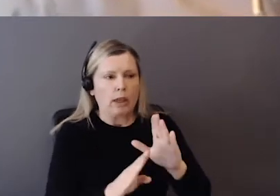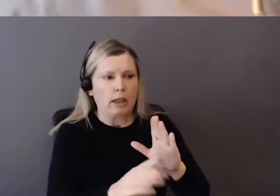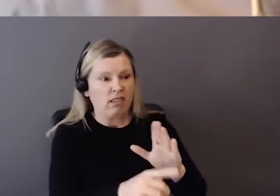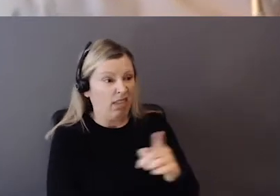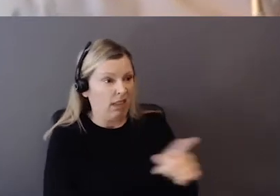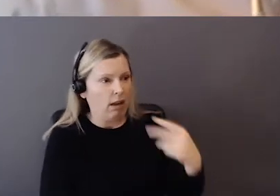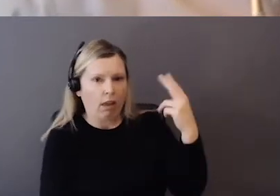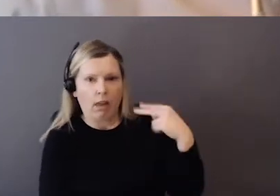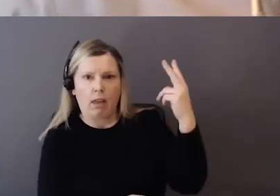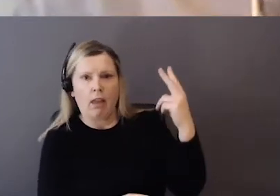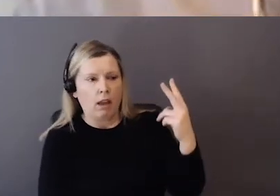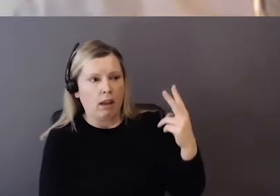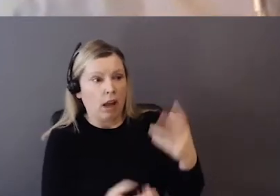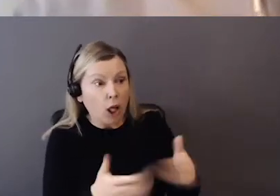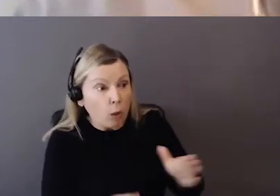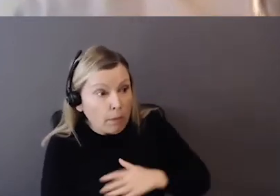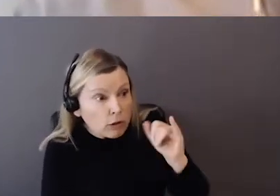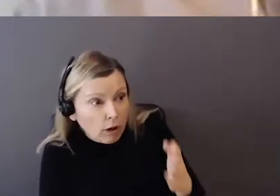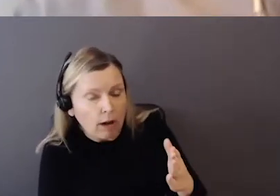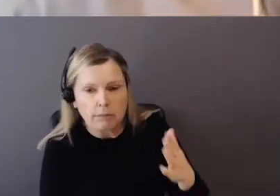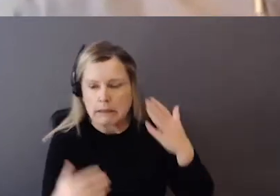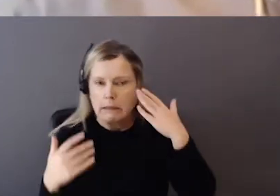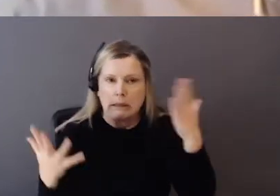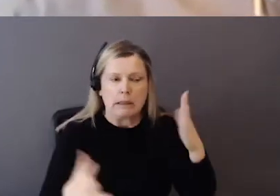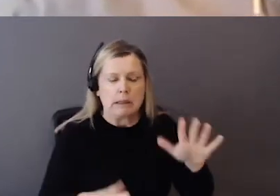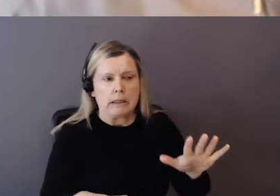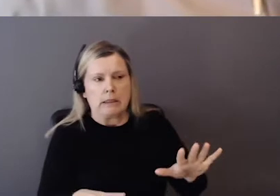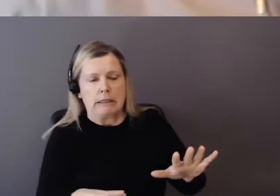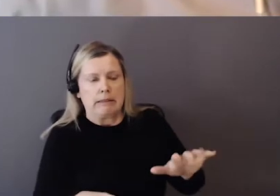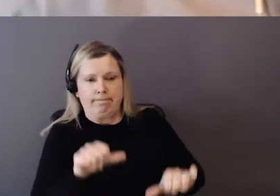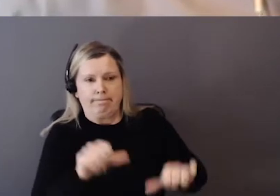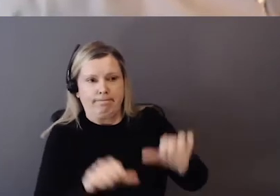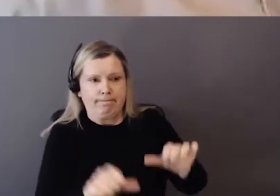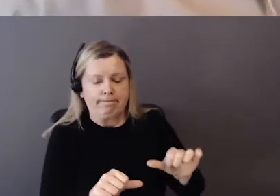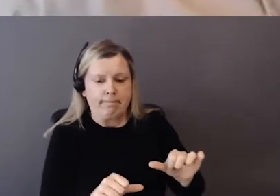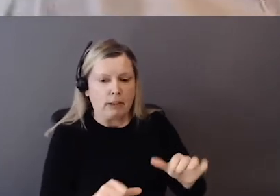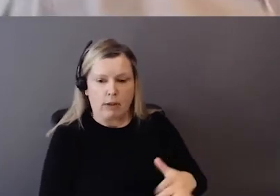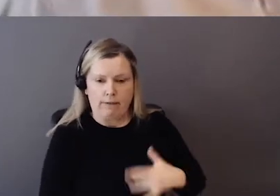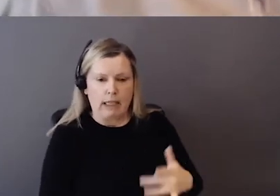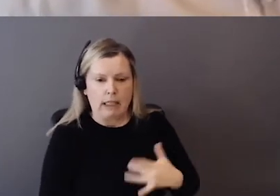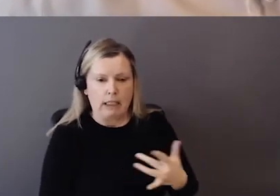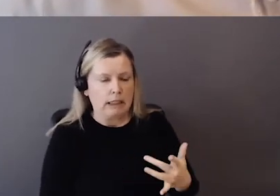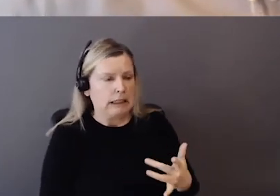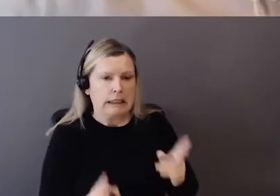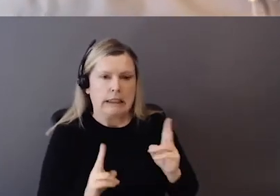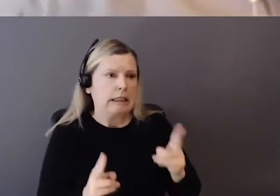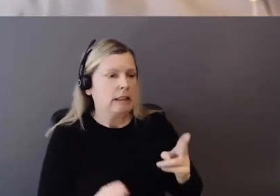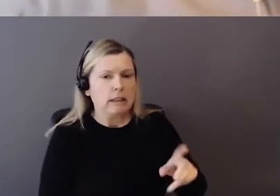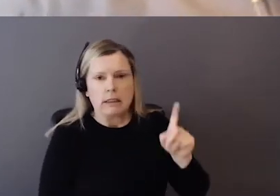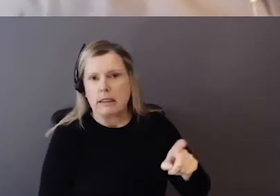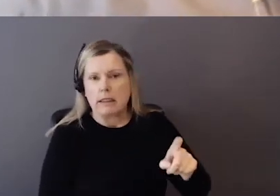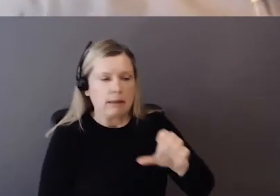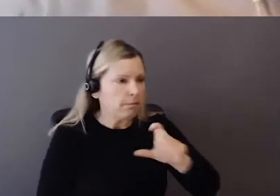might mean for my job and my career. And so, I essentially was desperate to get back to work